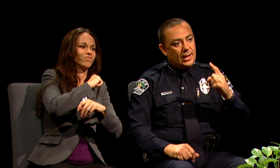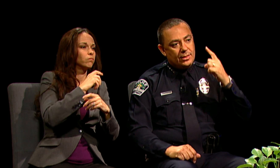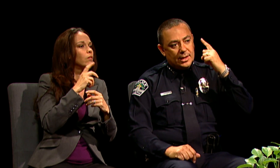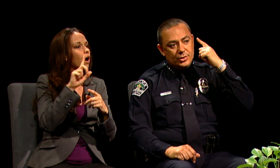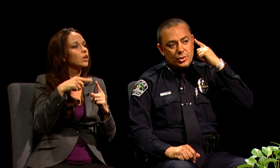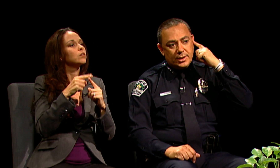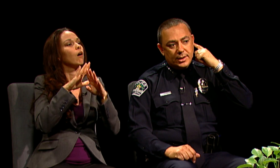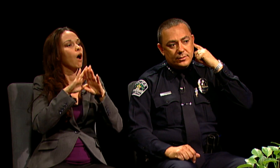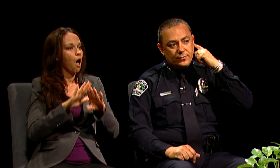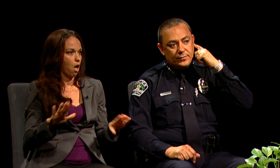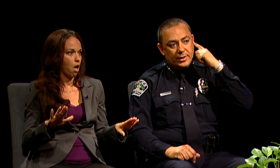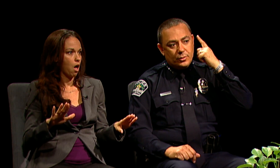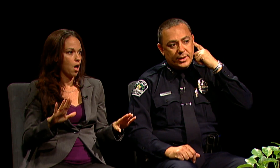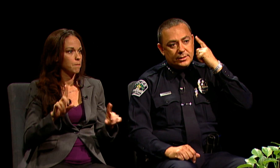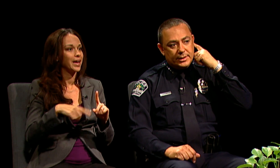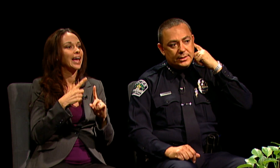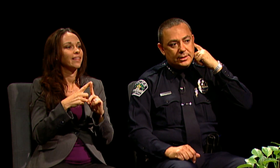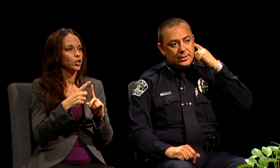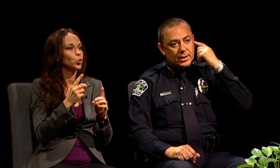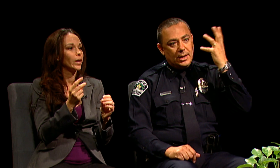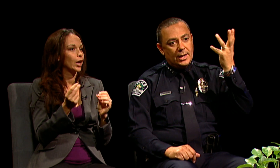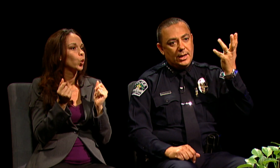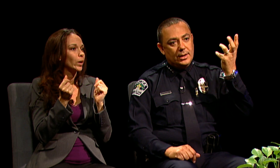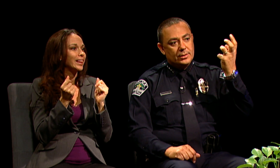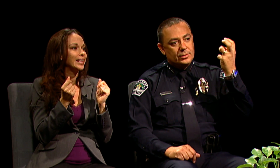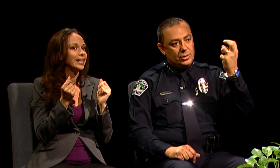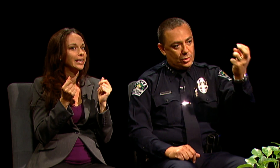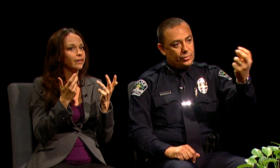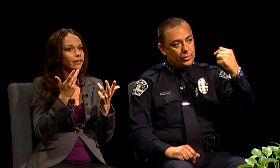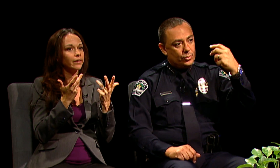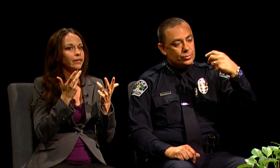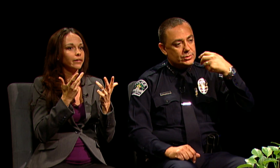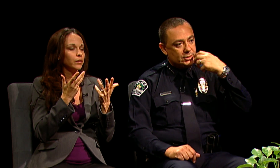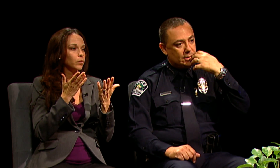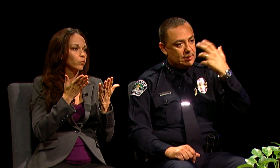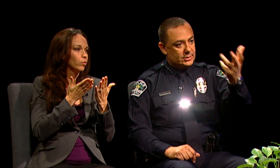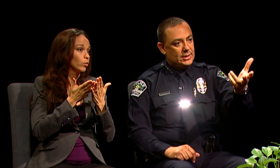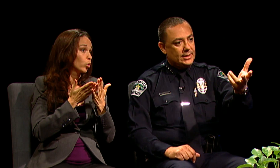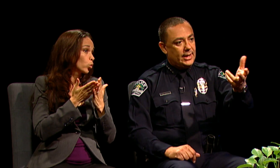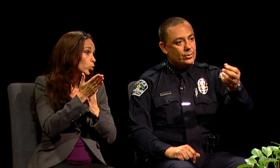AND THEN YOU CAN VERY QUICKLY, YOU KNOW, THROUGH SIGN LANGUAGE